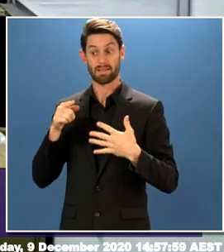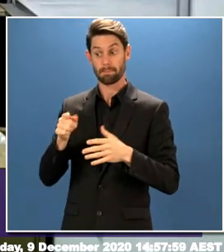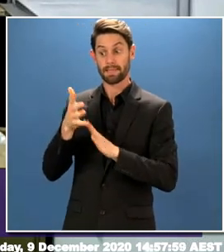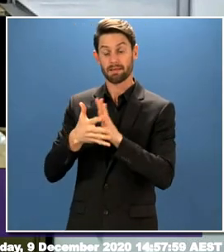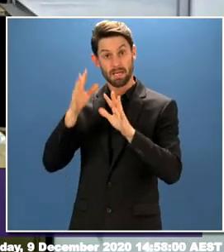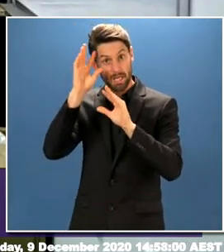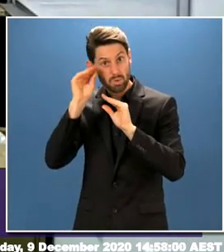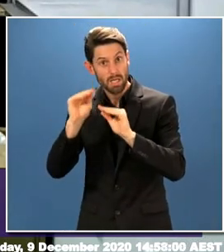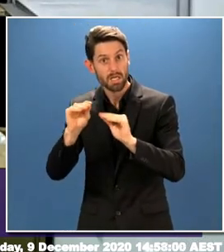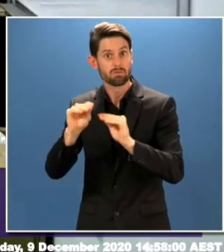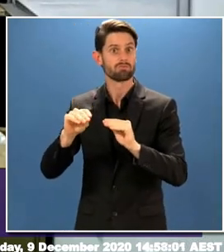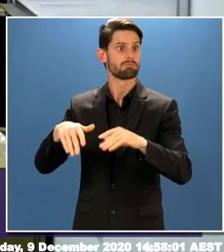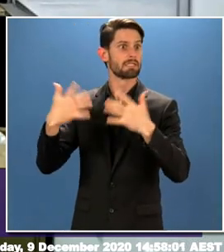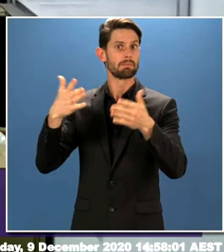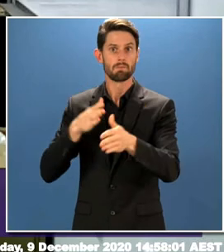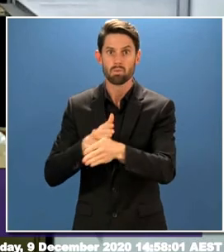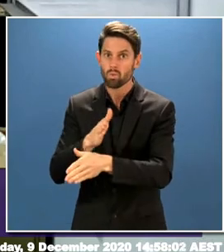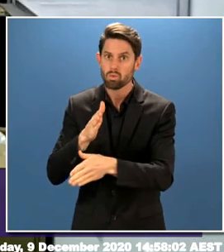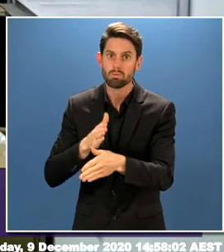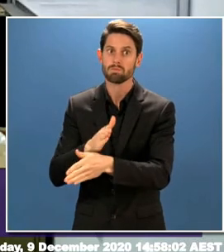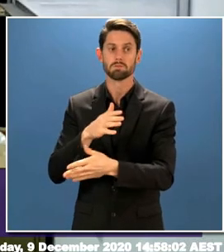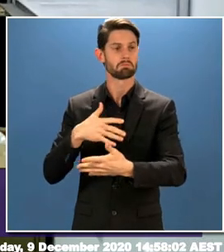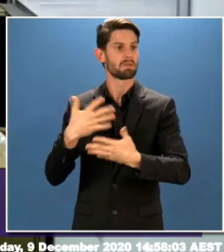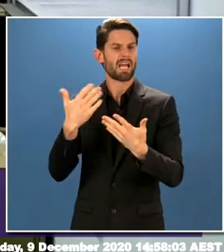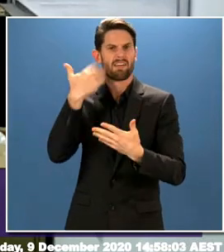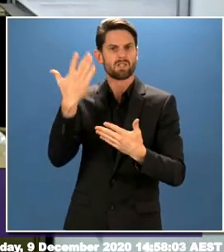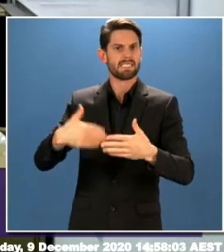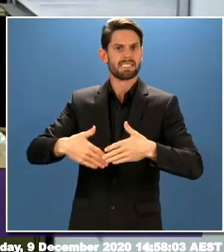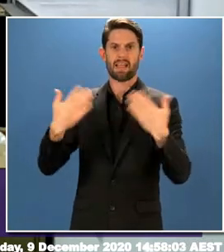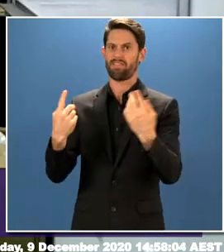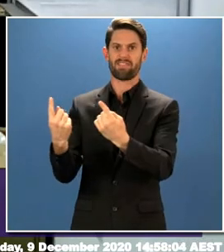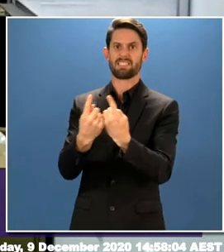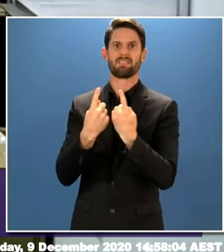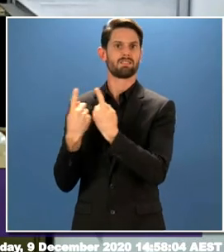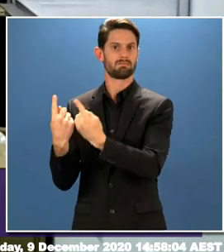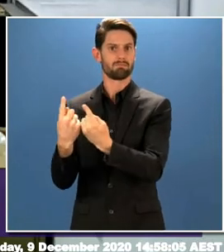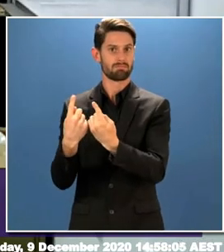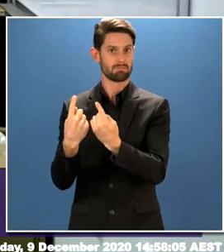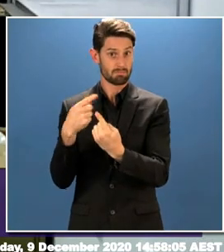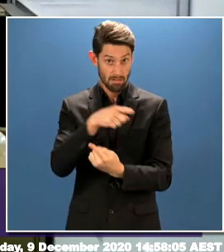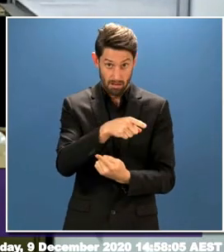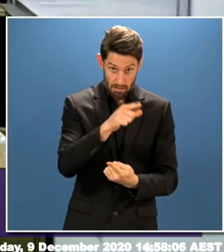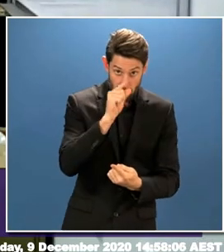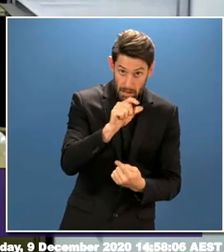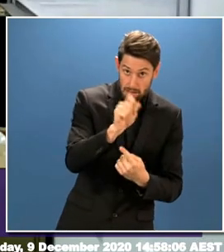to employment to everyday participation in terms of having their voices heard in all matters that affect